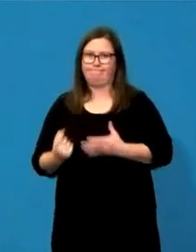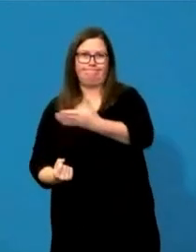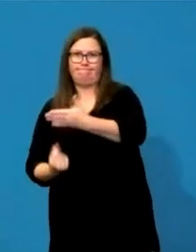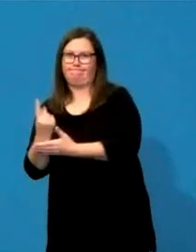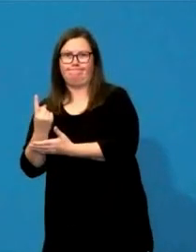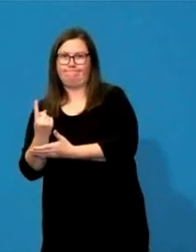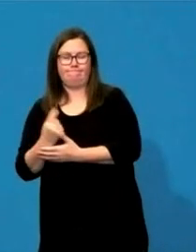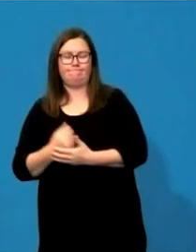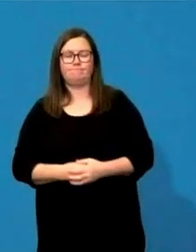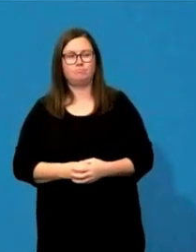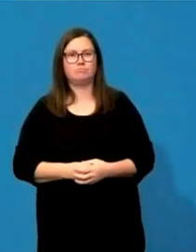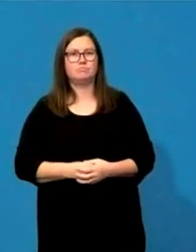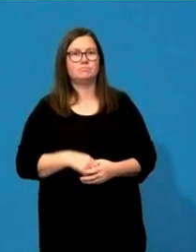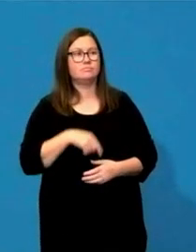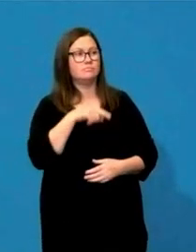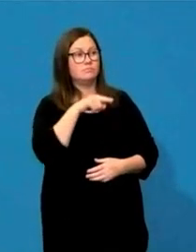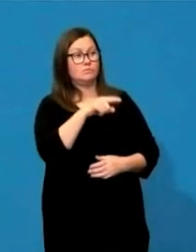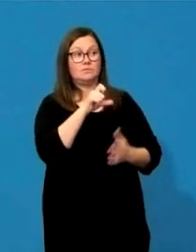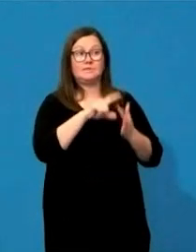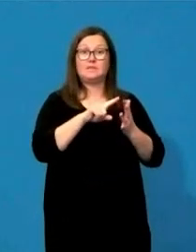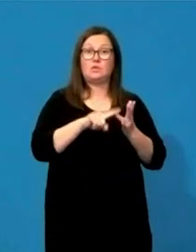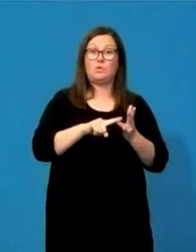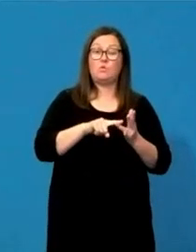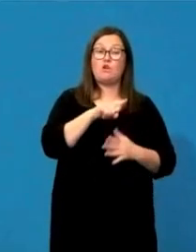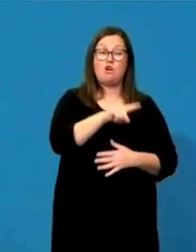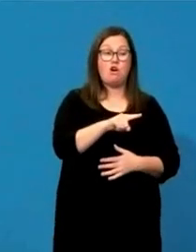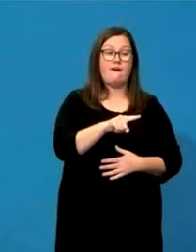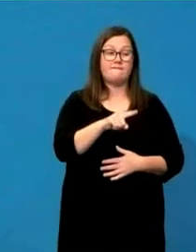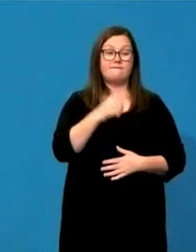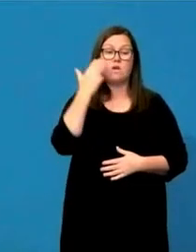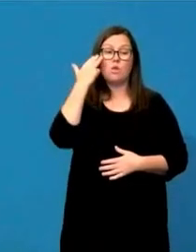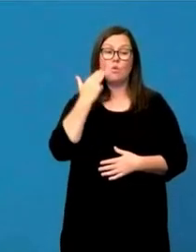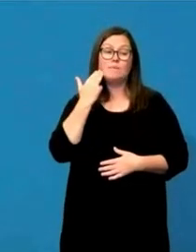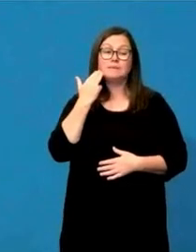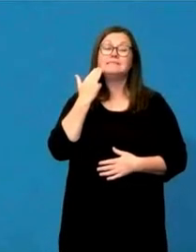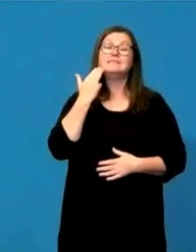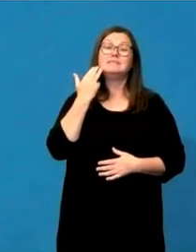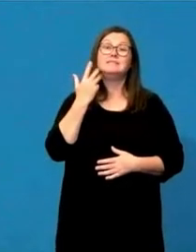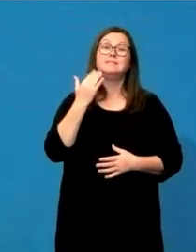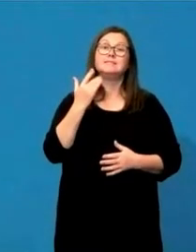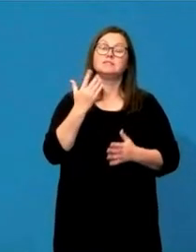I became the Chief Executive Officer of Marninwarntikura Women's Resource Centre in